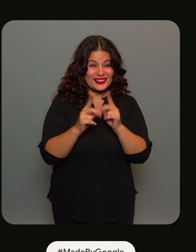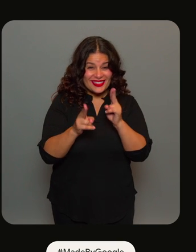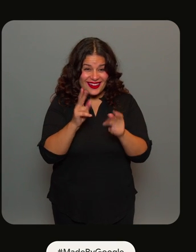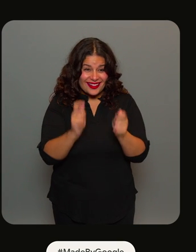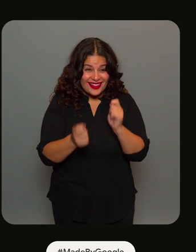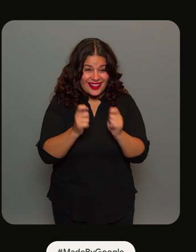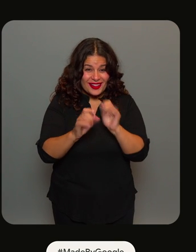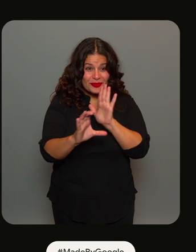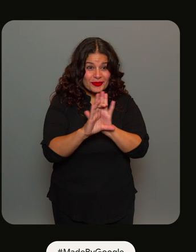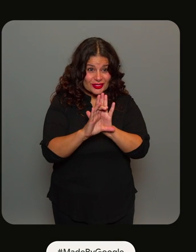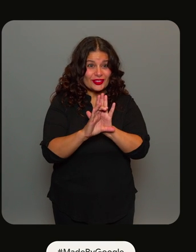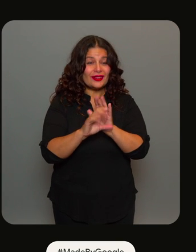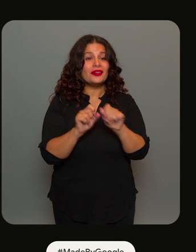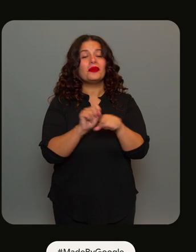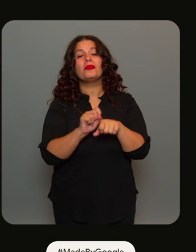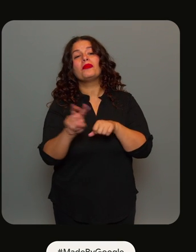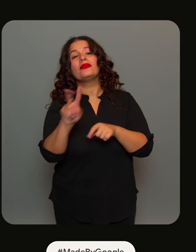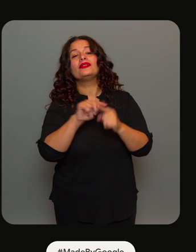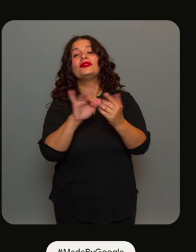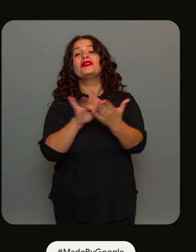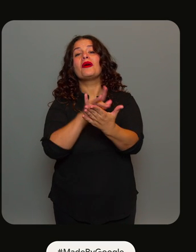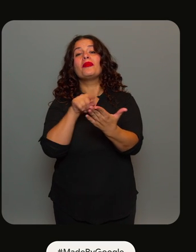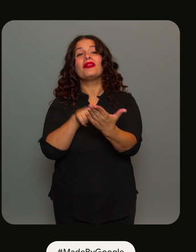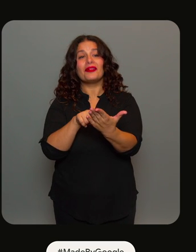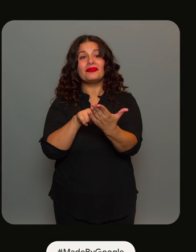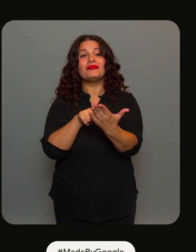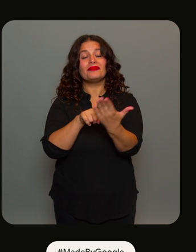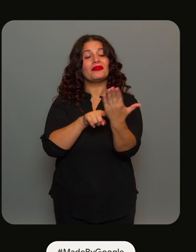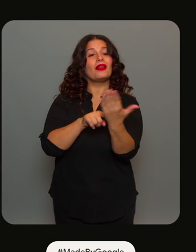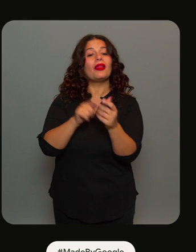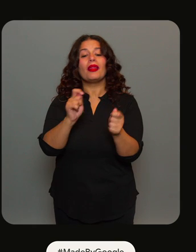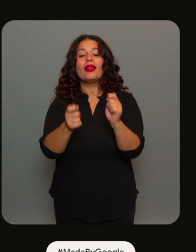your Pixel Tablet, where you can edit your images on a larger screen.